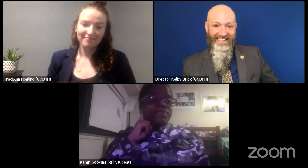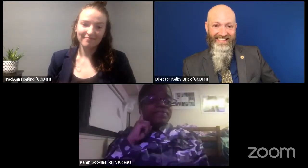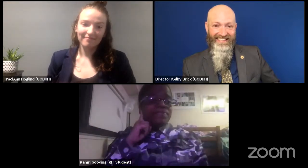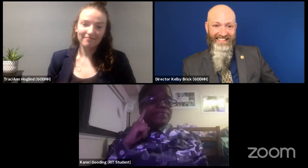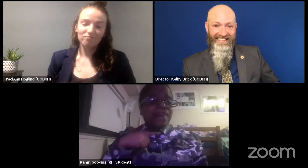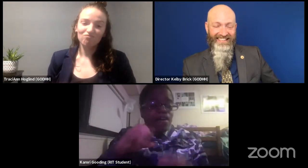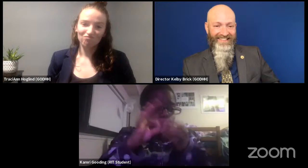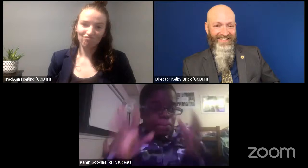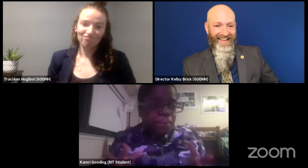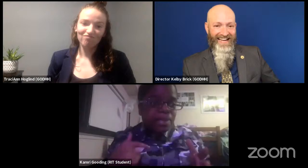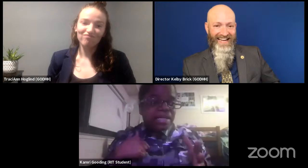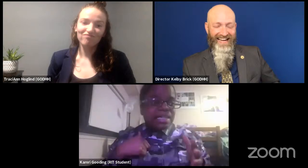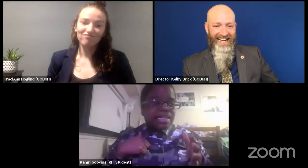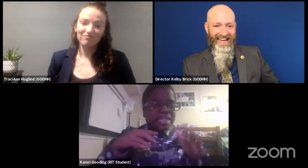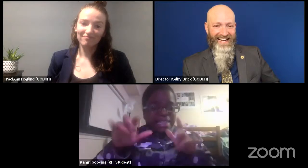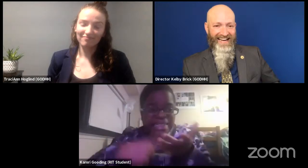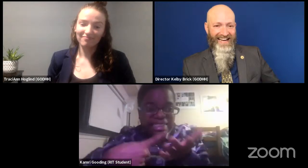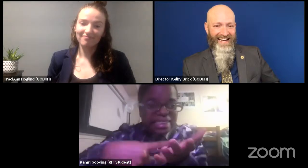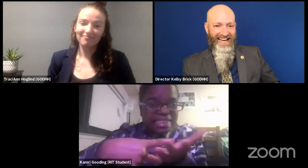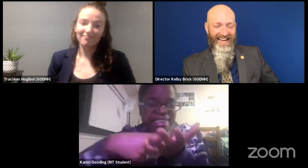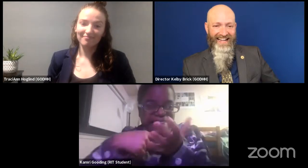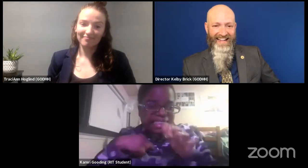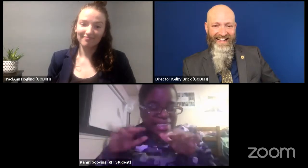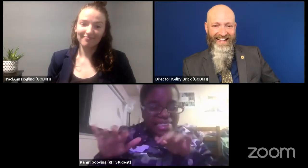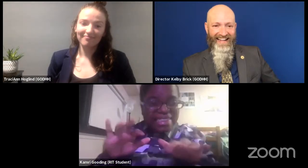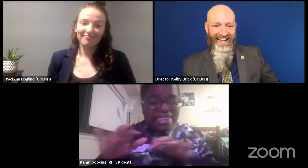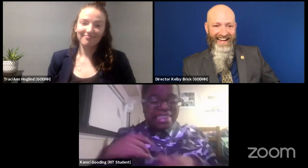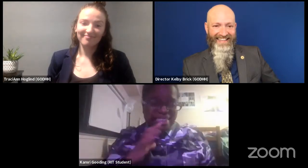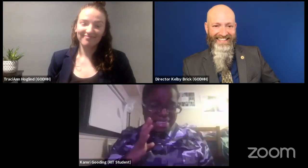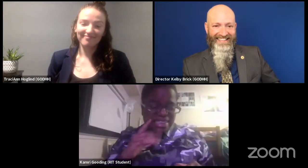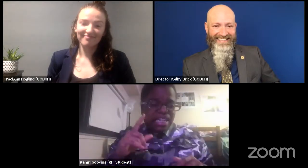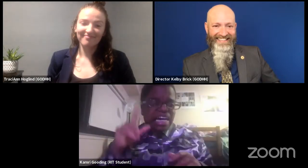that. I'm the only Deaf member of the council. I have interpreters who work with me. We have